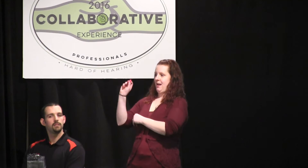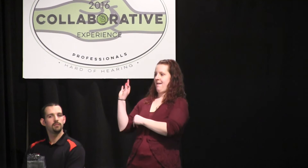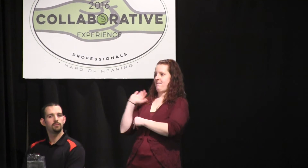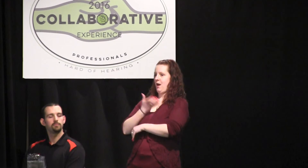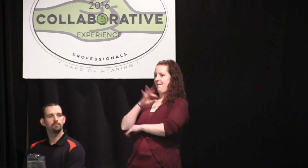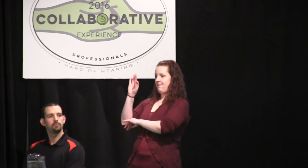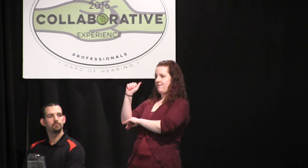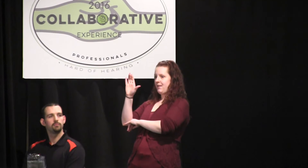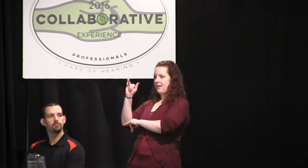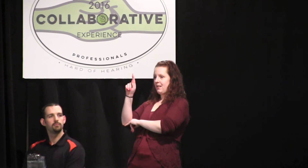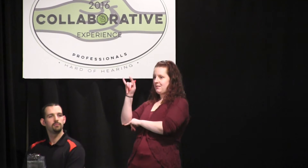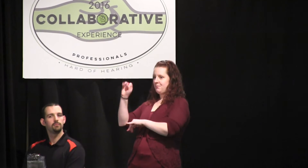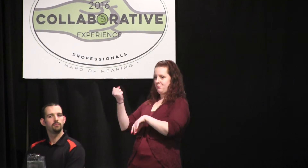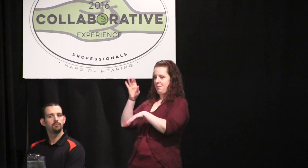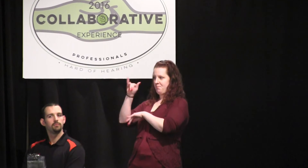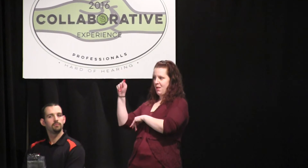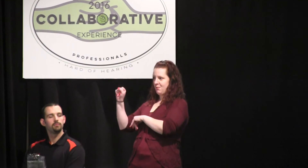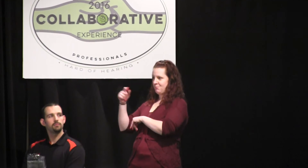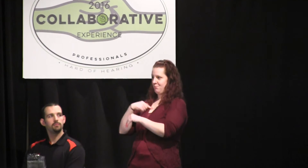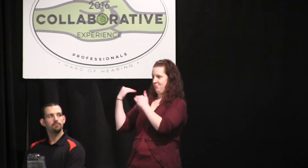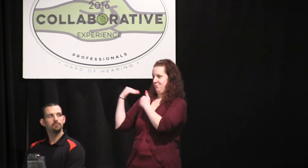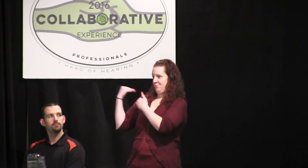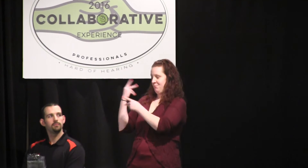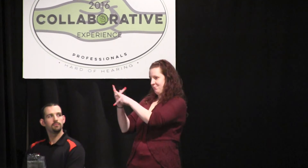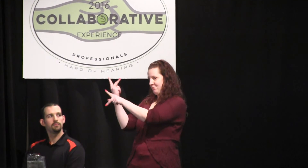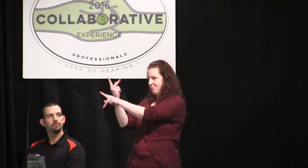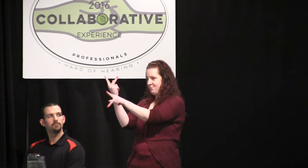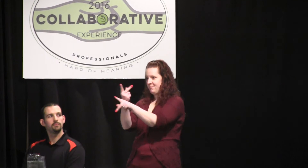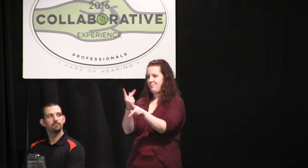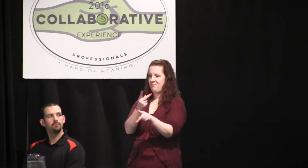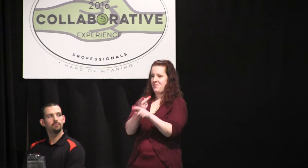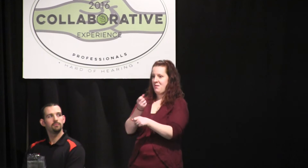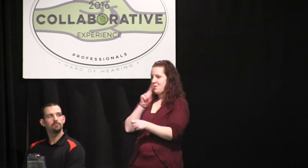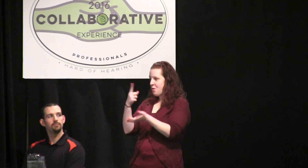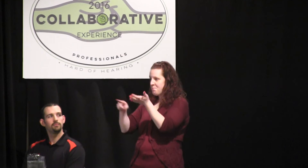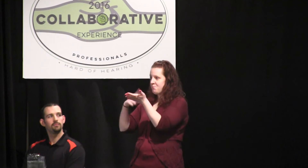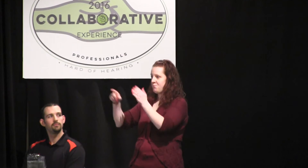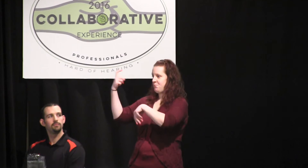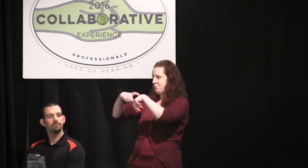So I'm responsible for paying all of our facilities.